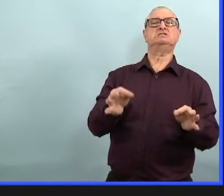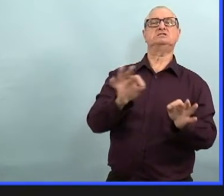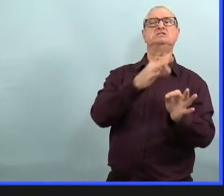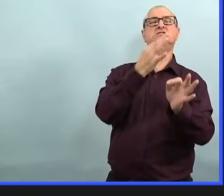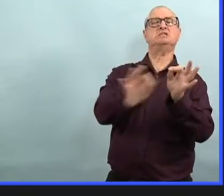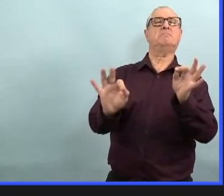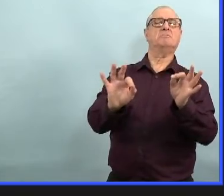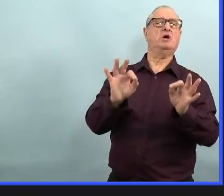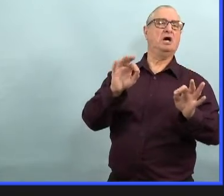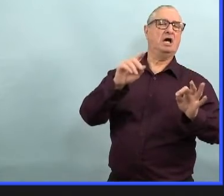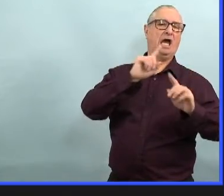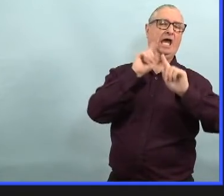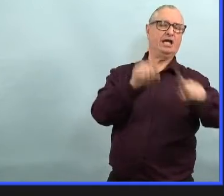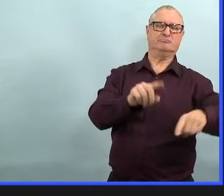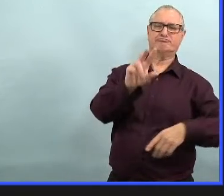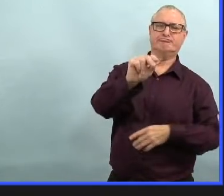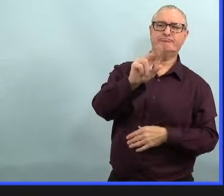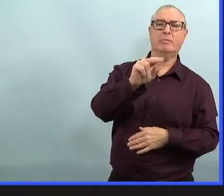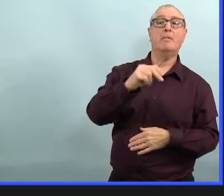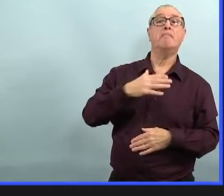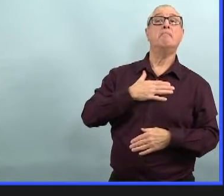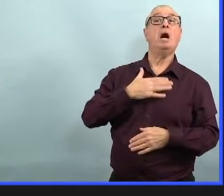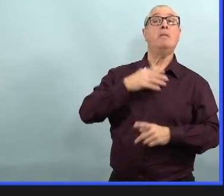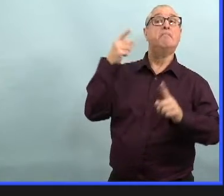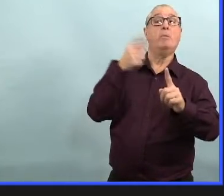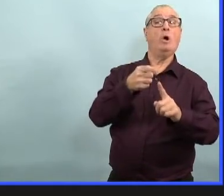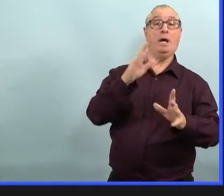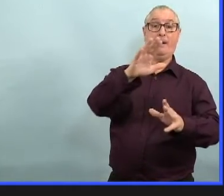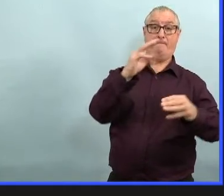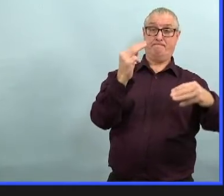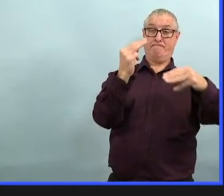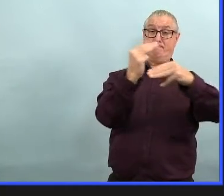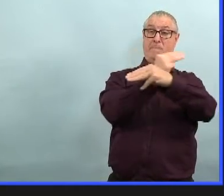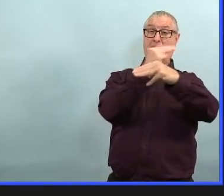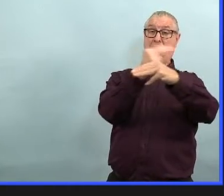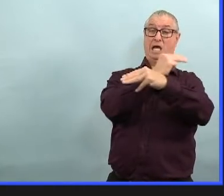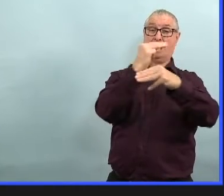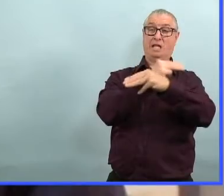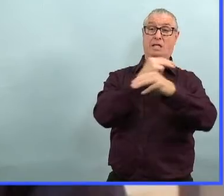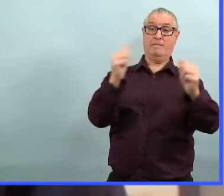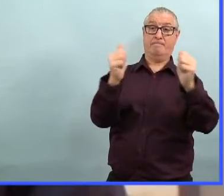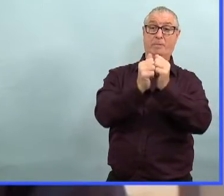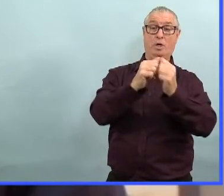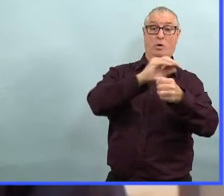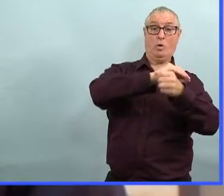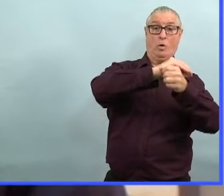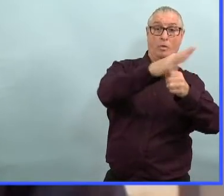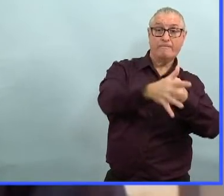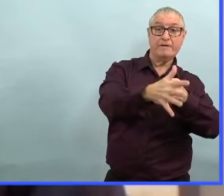given the mathematics of just an additional handful of i see additional icu patients a day